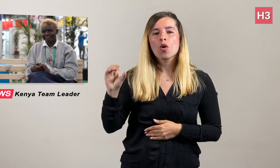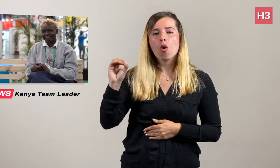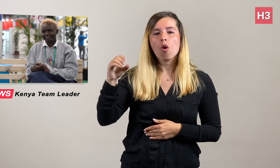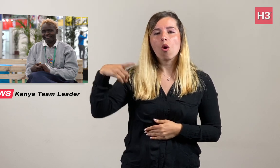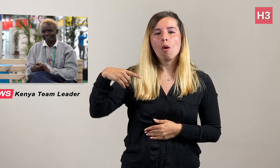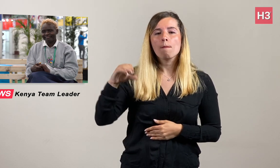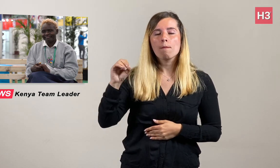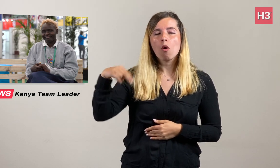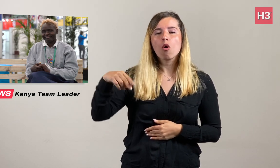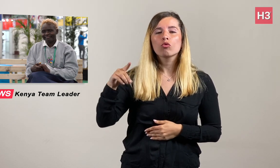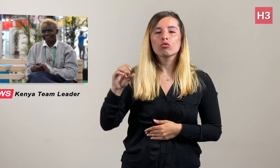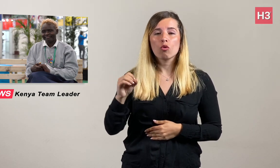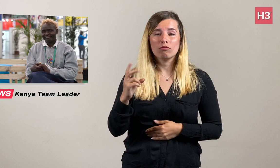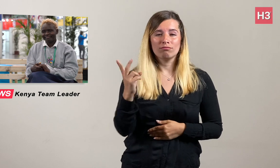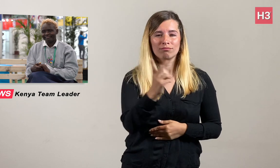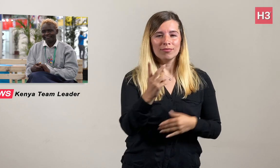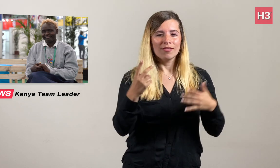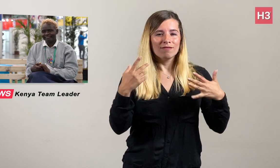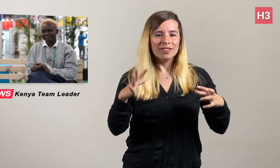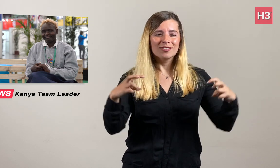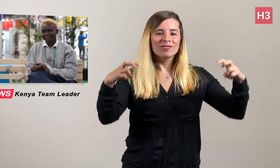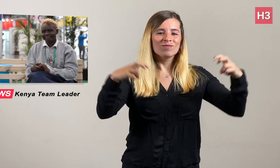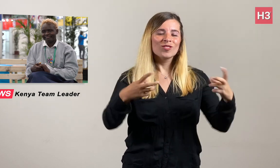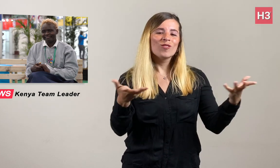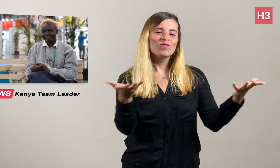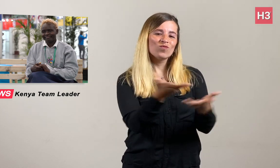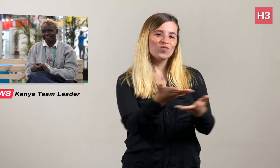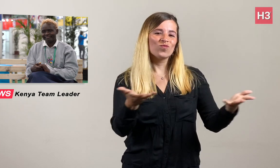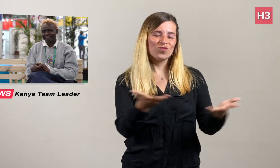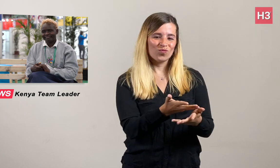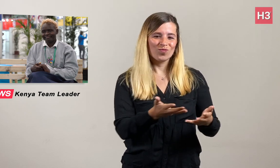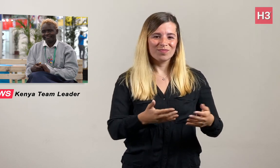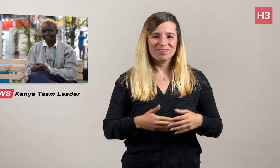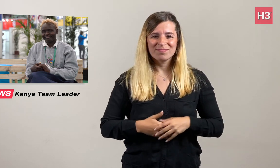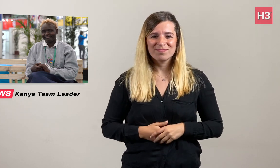as Team Leader for the 24th Summer Deaflympics.